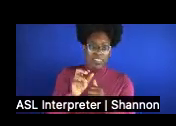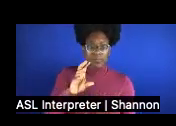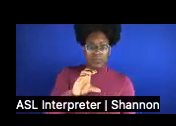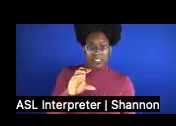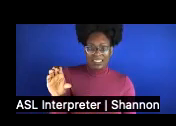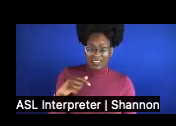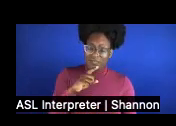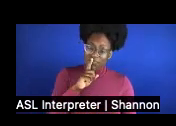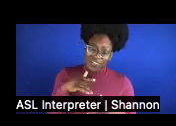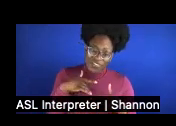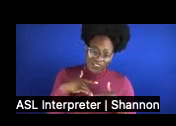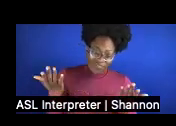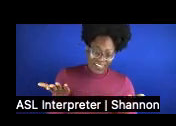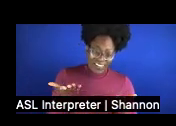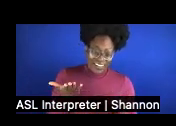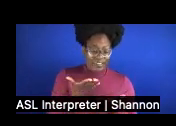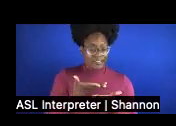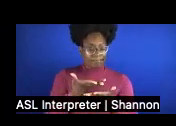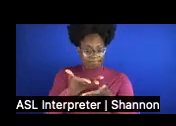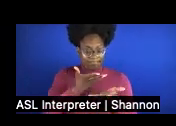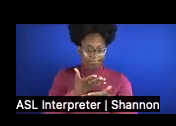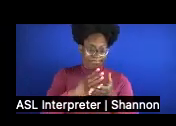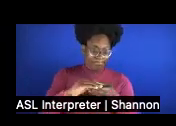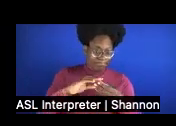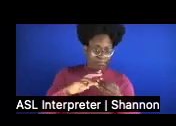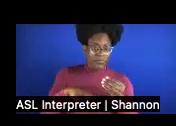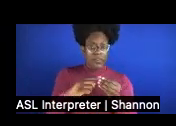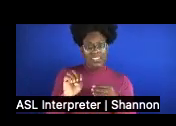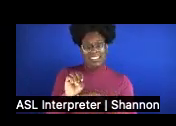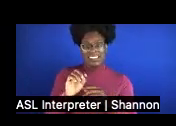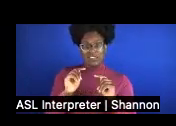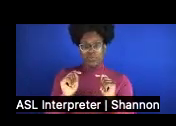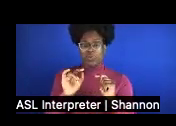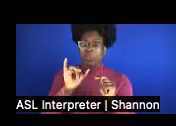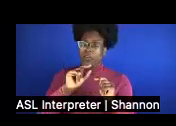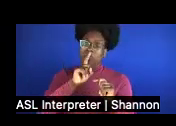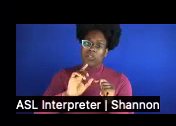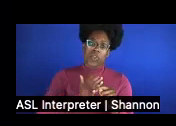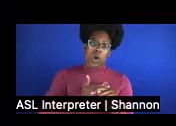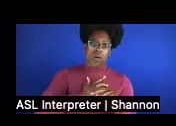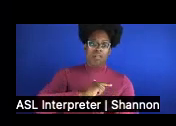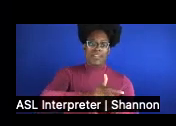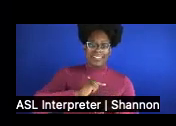e-tutoring which is our asynchronous online tutoring support for incarcerated students.